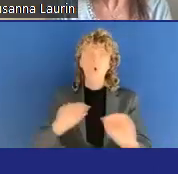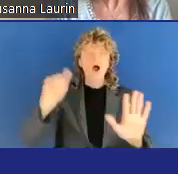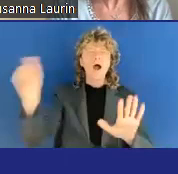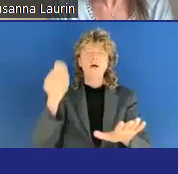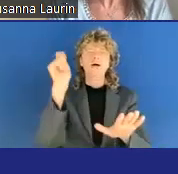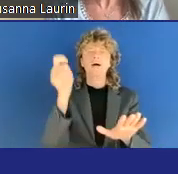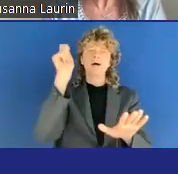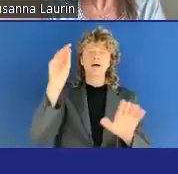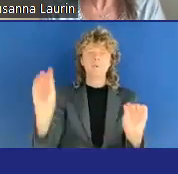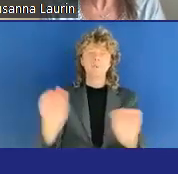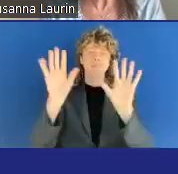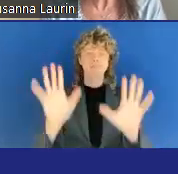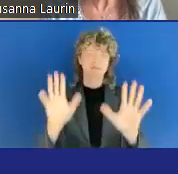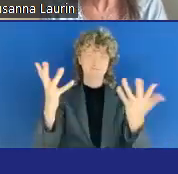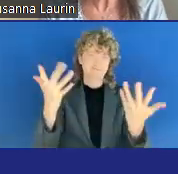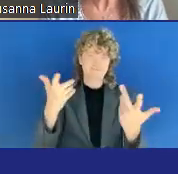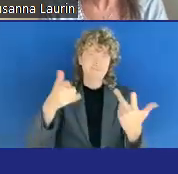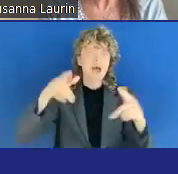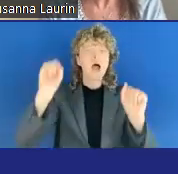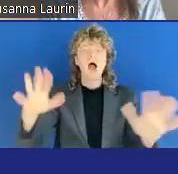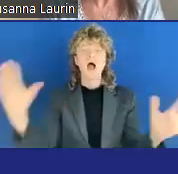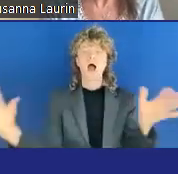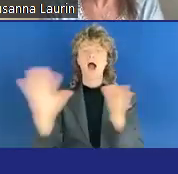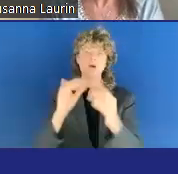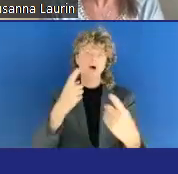or to bridge the gap in communication and all the other issues that we talked about,